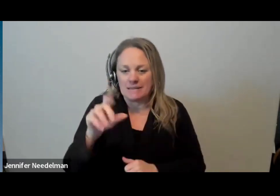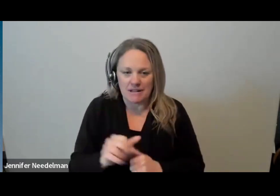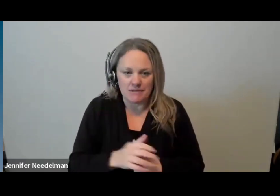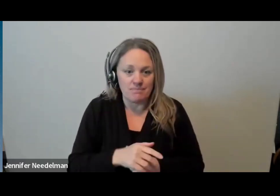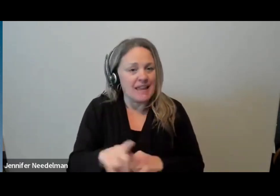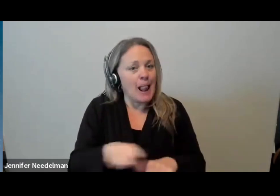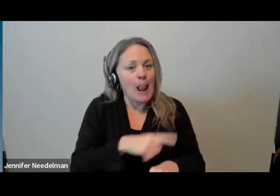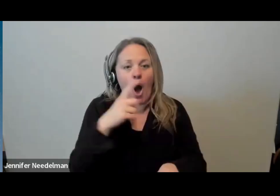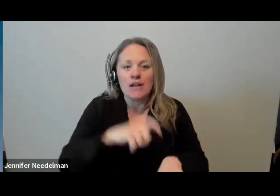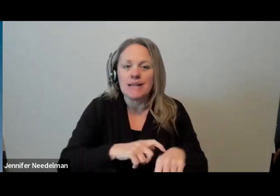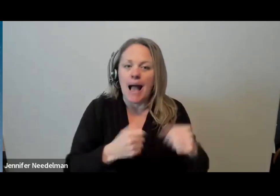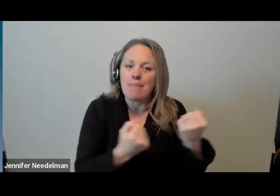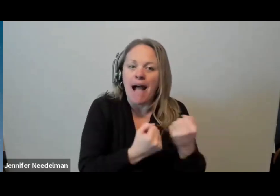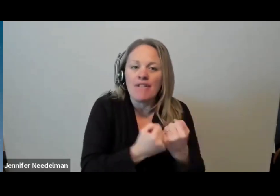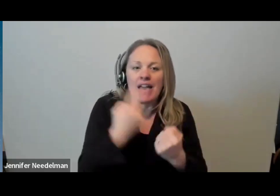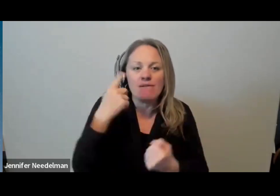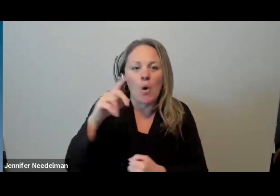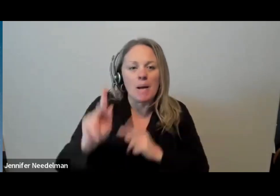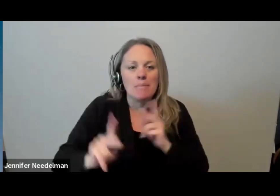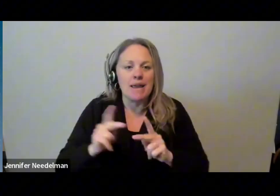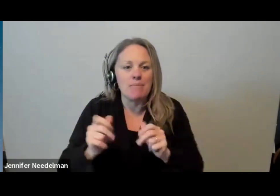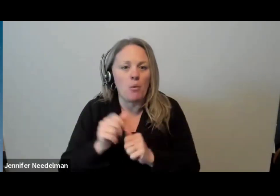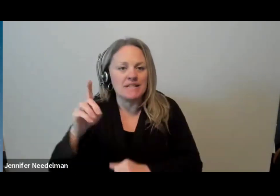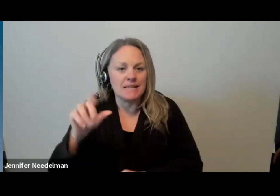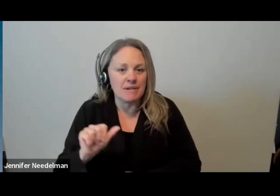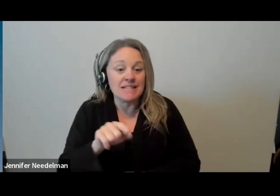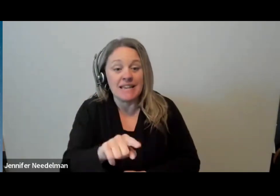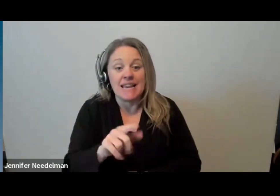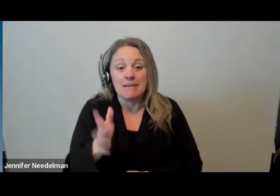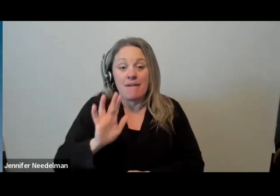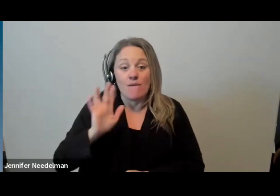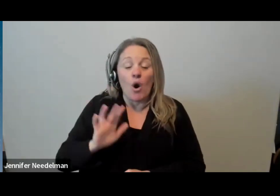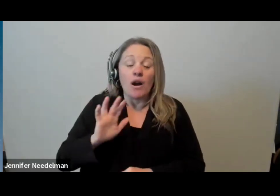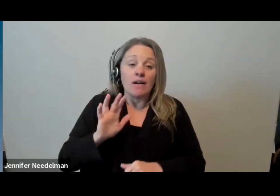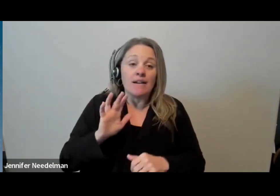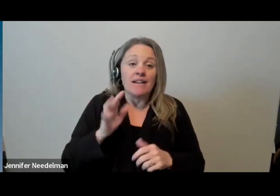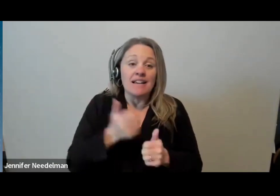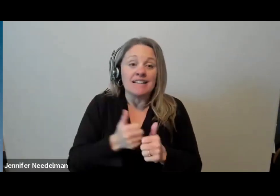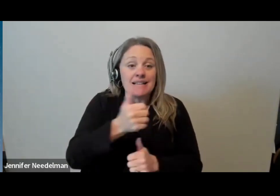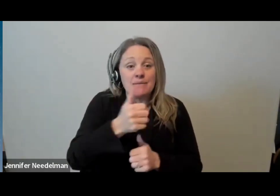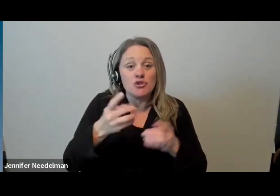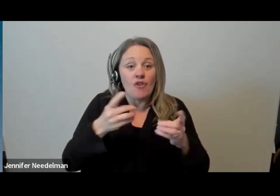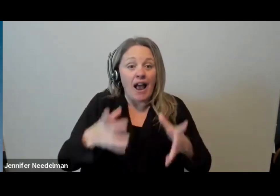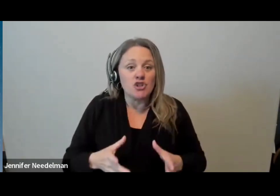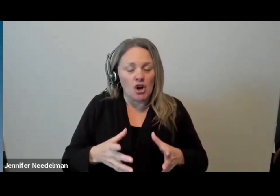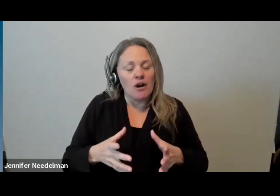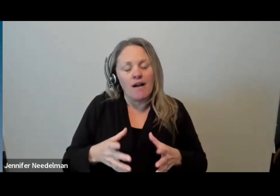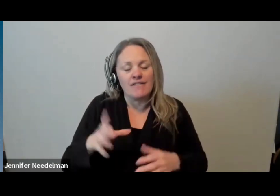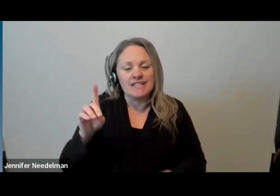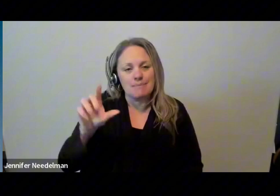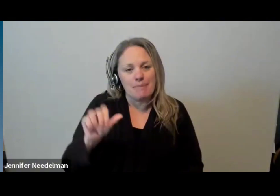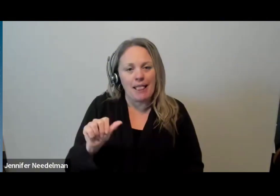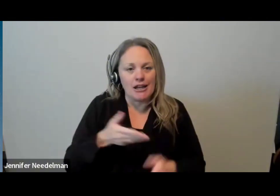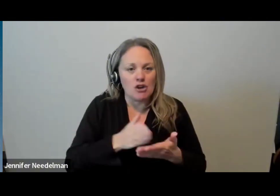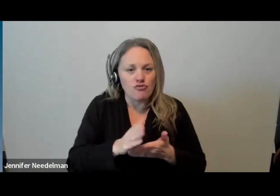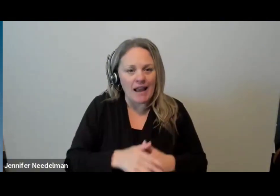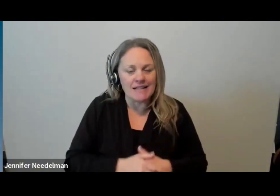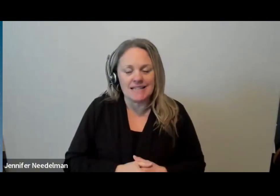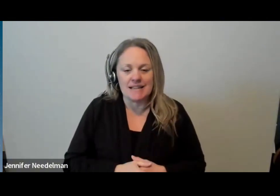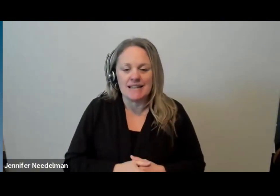Jordan previously served as executive director of the Disability Rights Legal Center and the National Down Syndrome Congress, advancing policy,